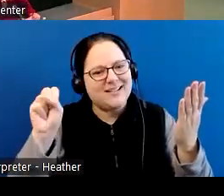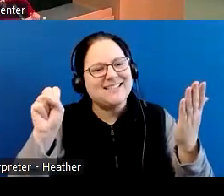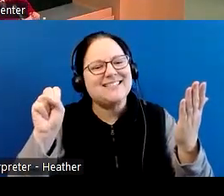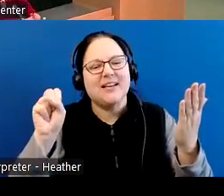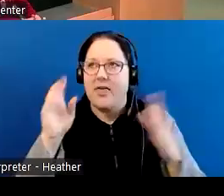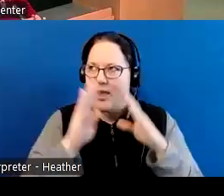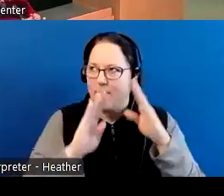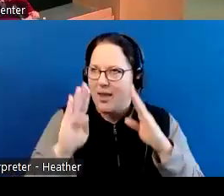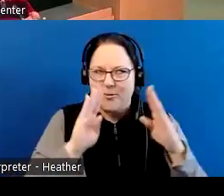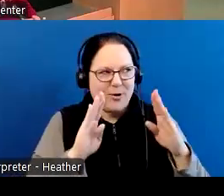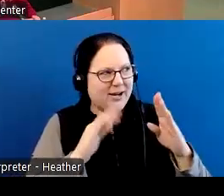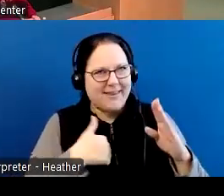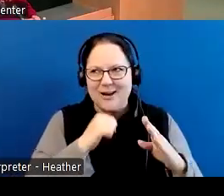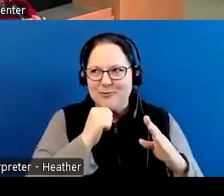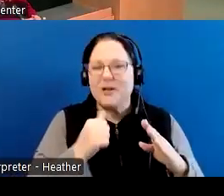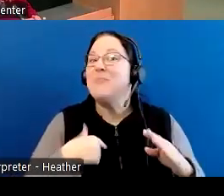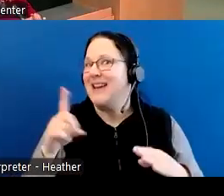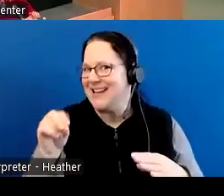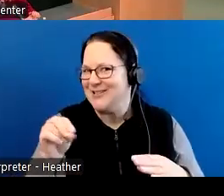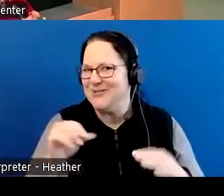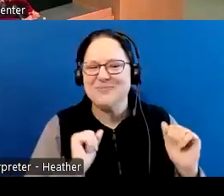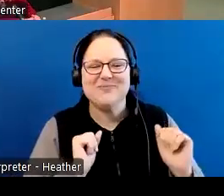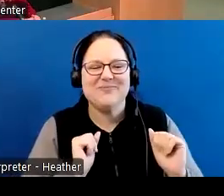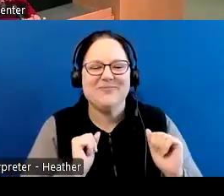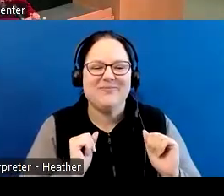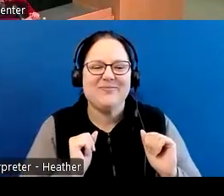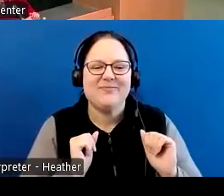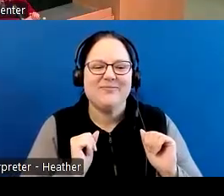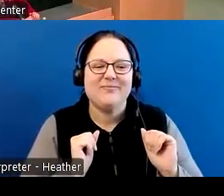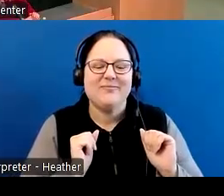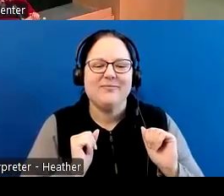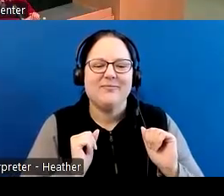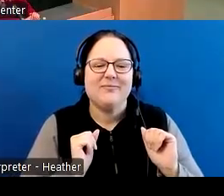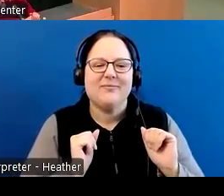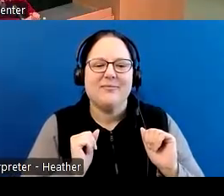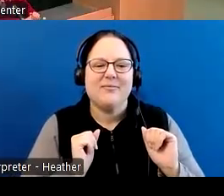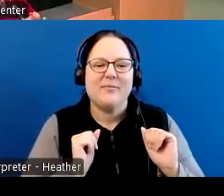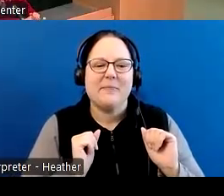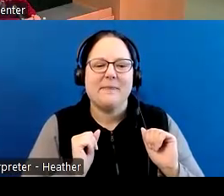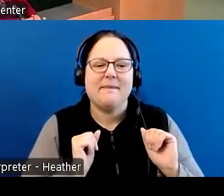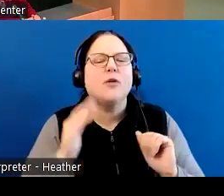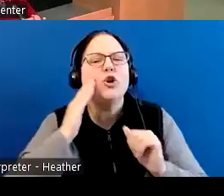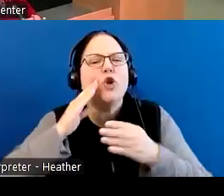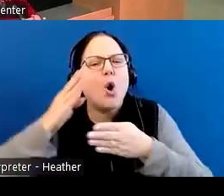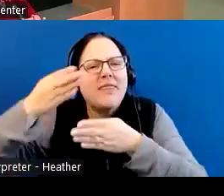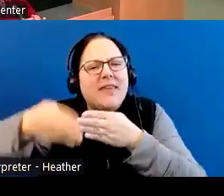might not. Um so, um u many people would know this scene at the end of episode 4 where Luke has to go